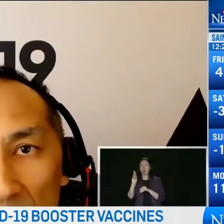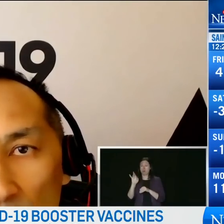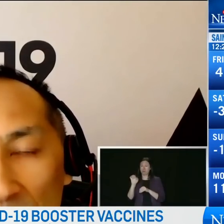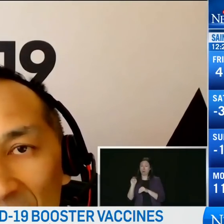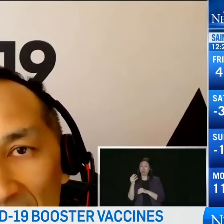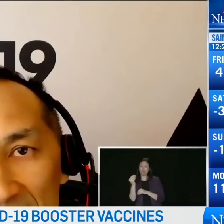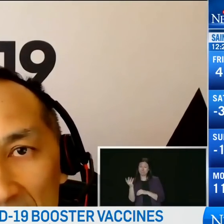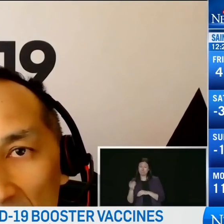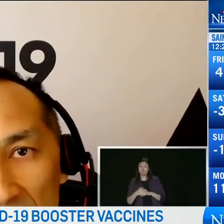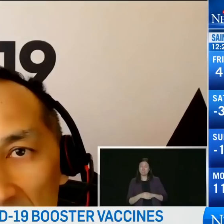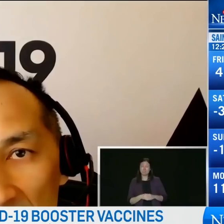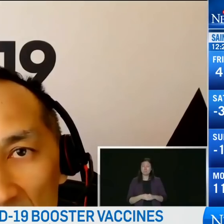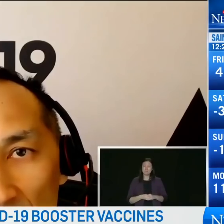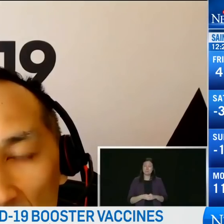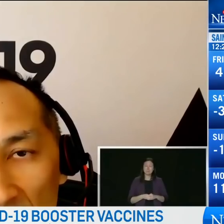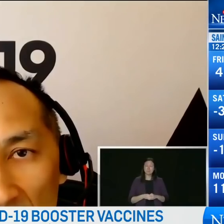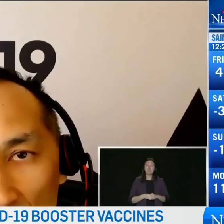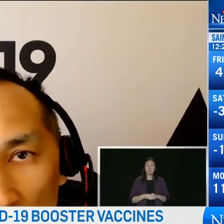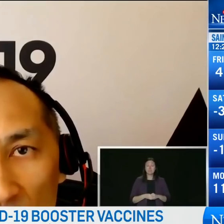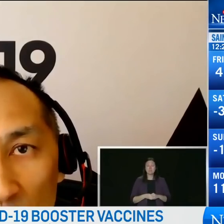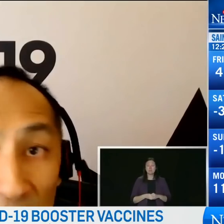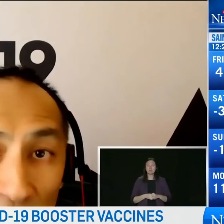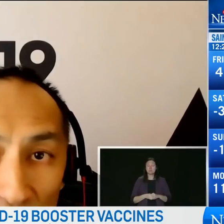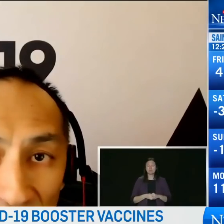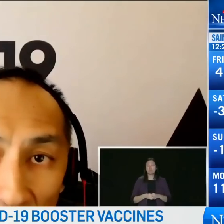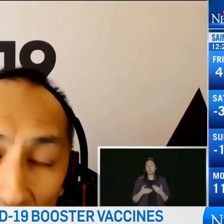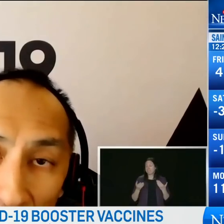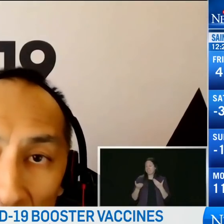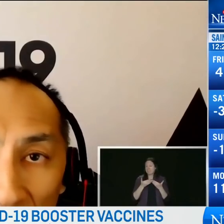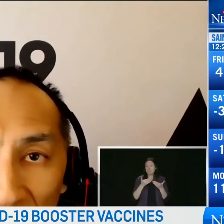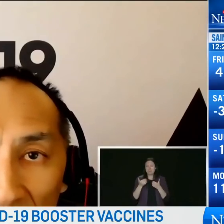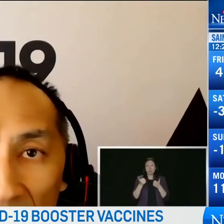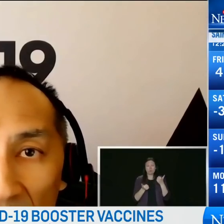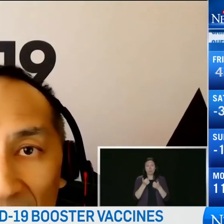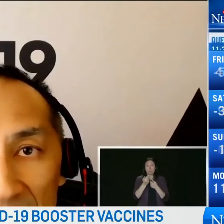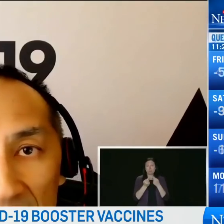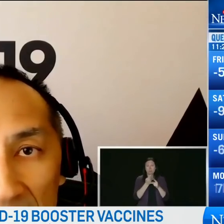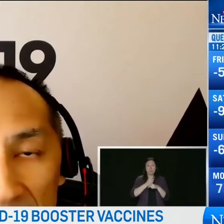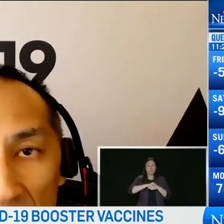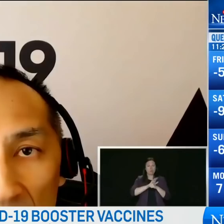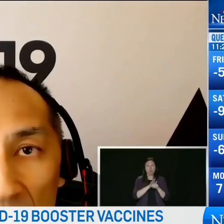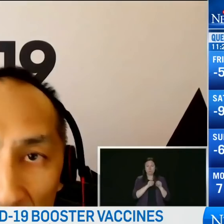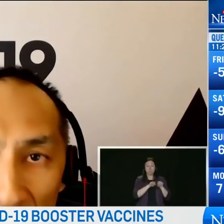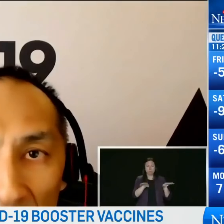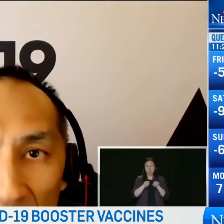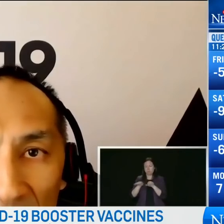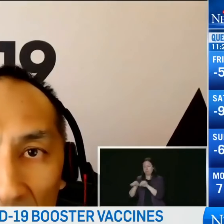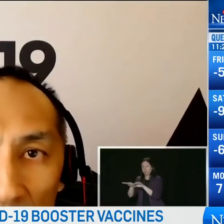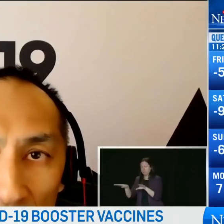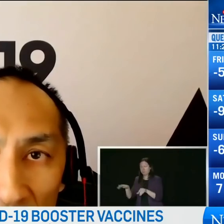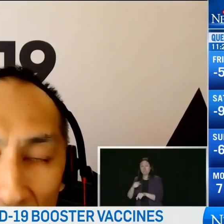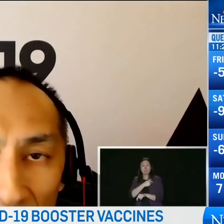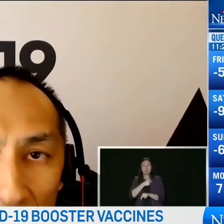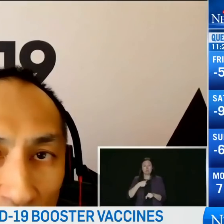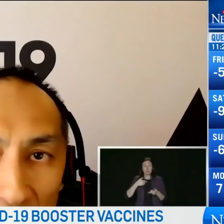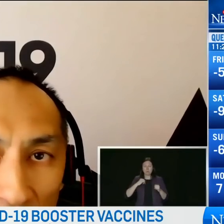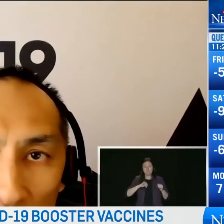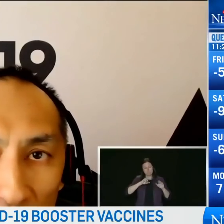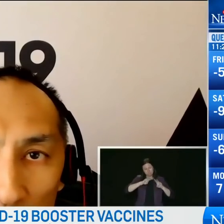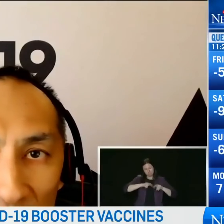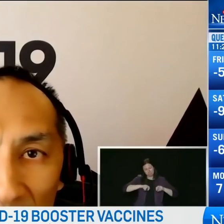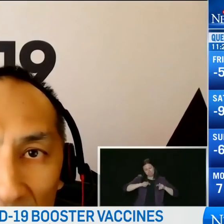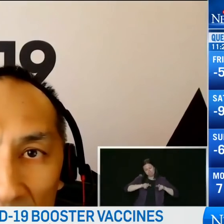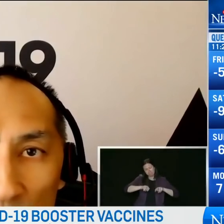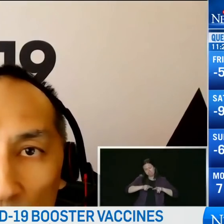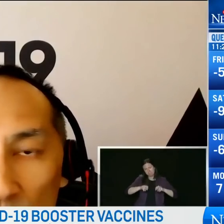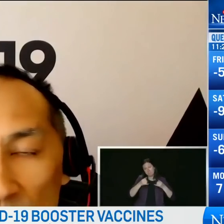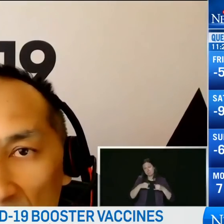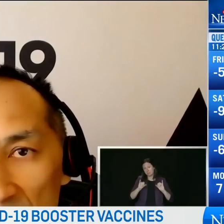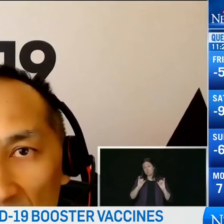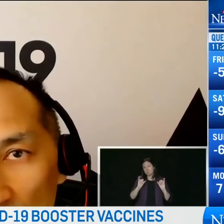WORK WAS HAPPENING BEFORE